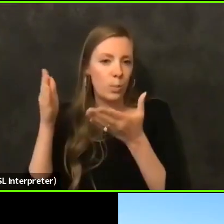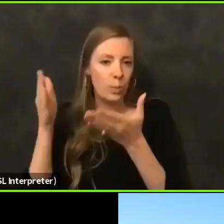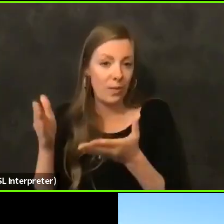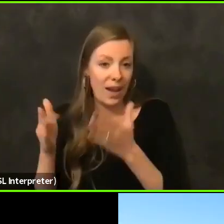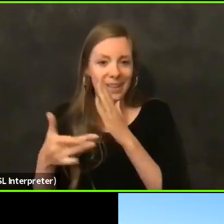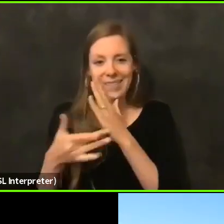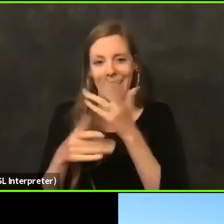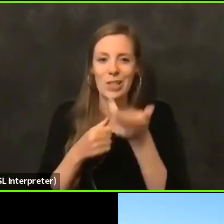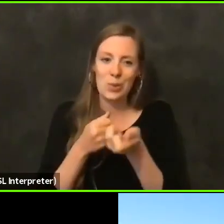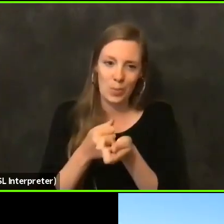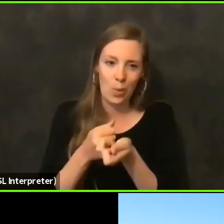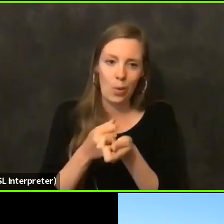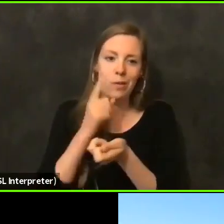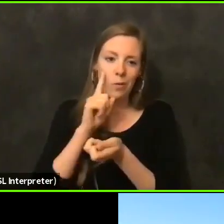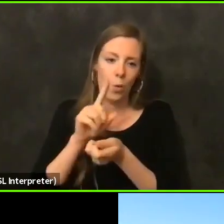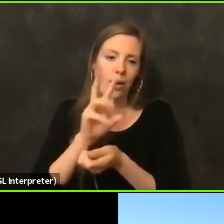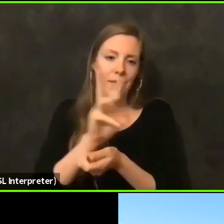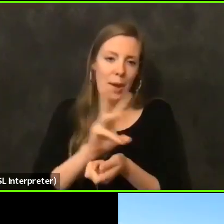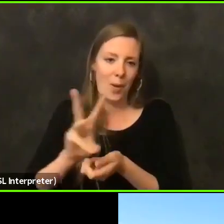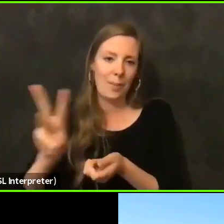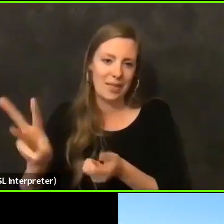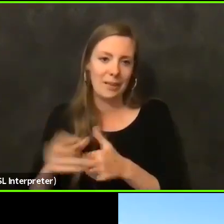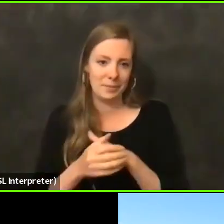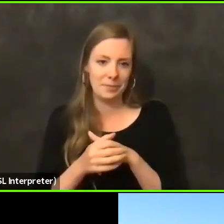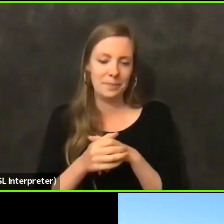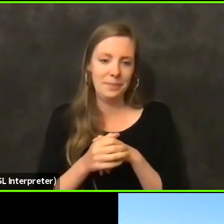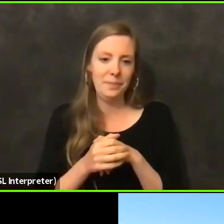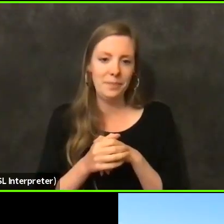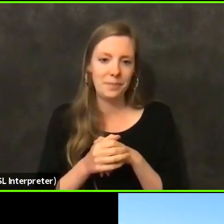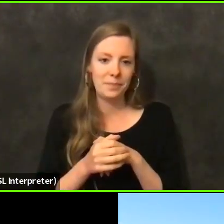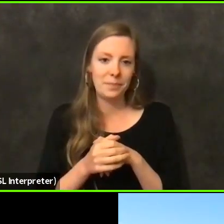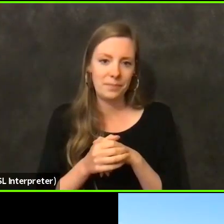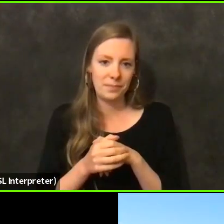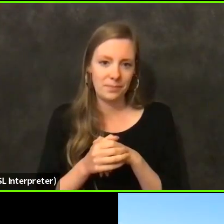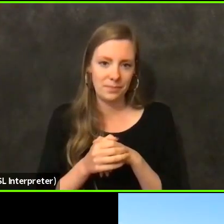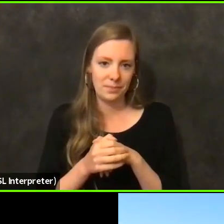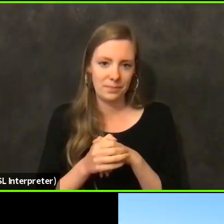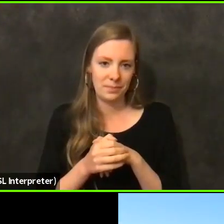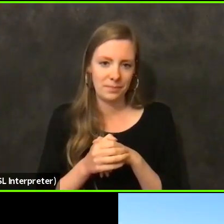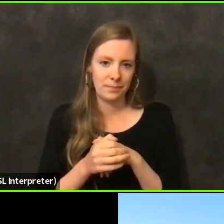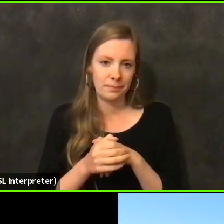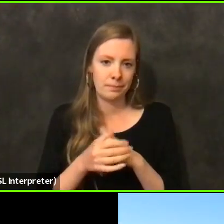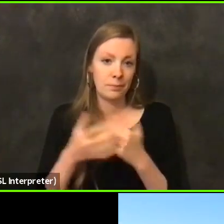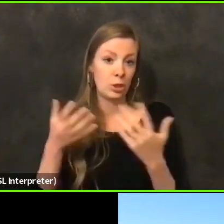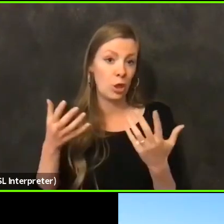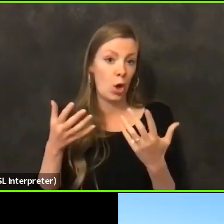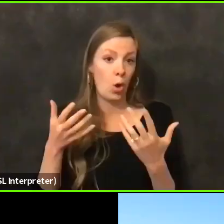support to the providers who are using my turn. So what's the county going to do to support this?